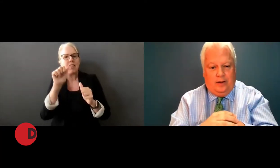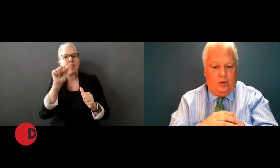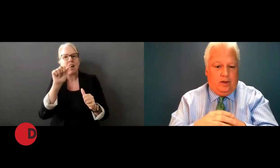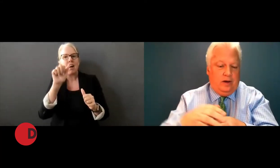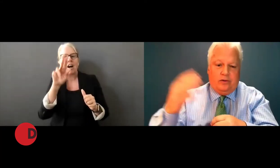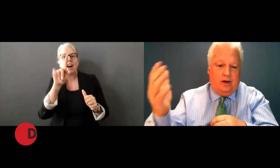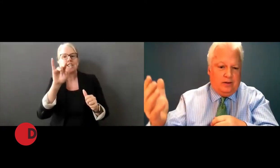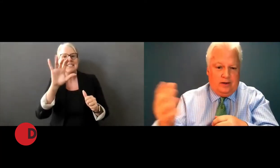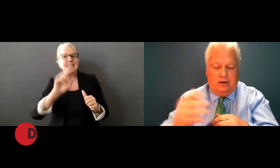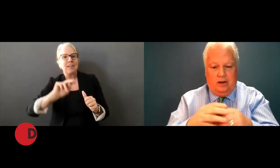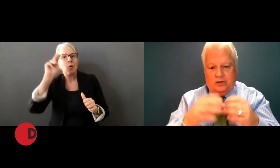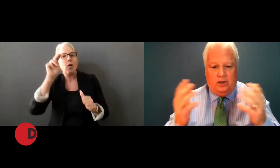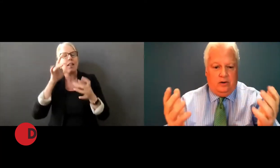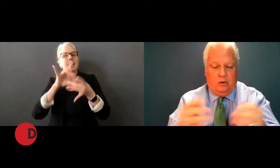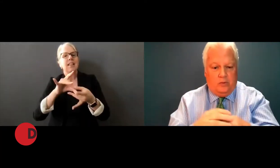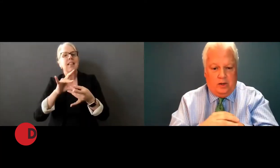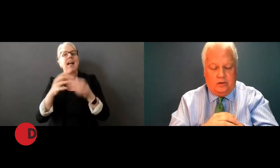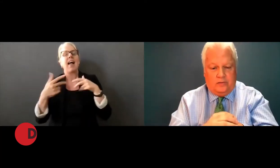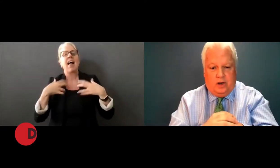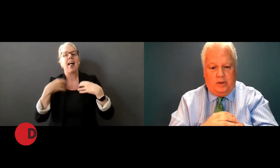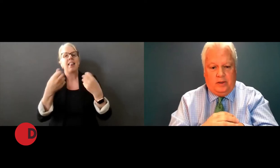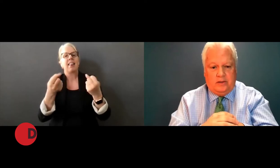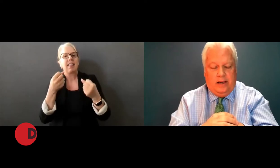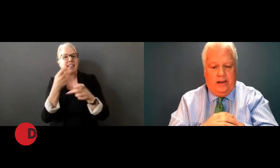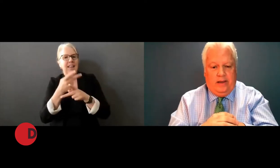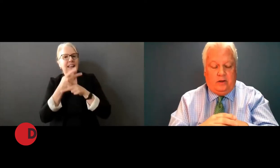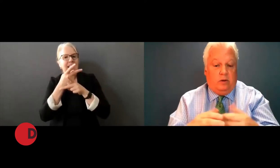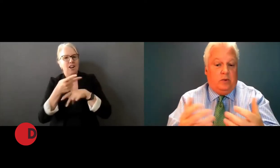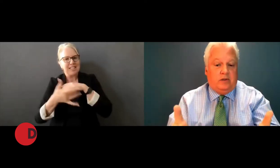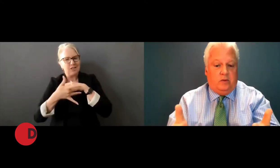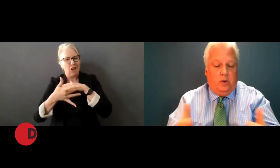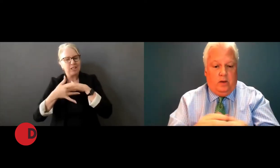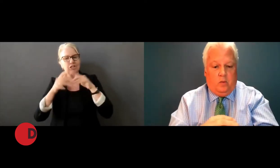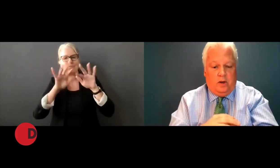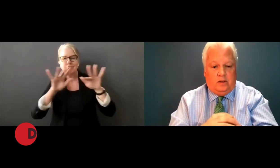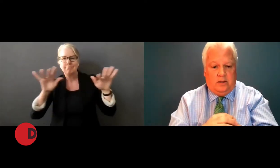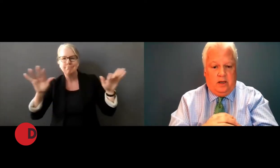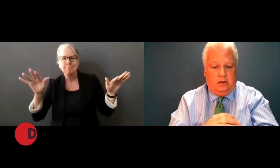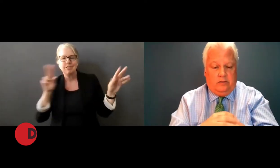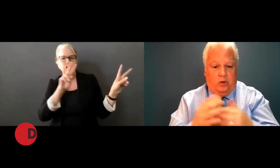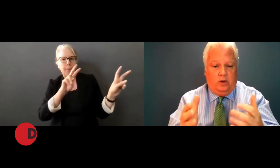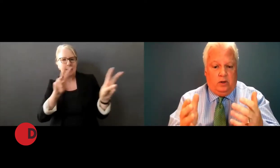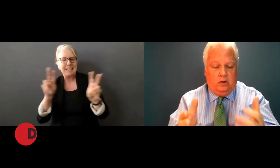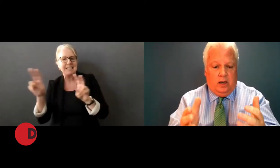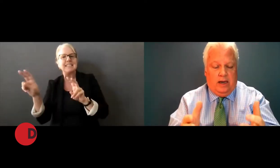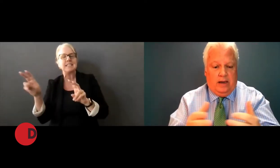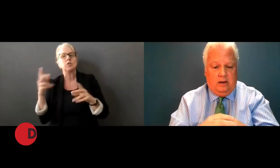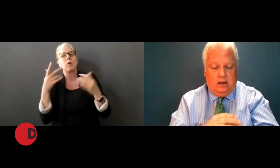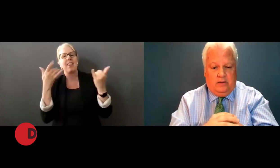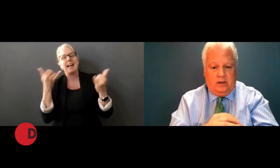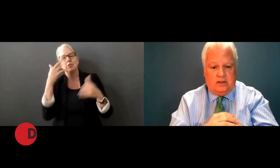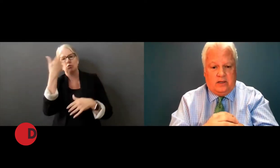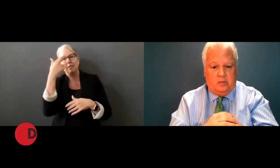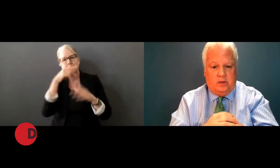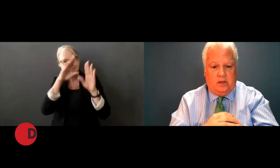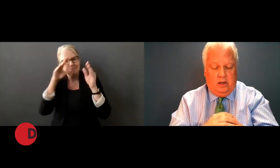a report in the Arctic North related to healthcare technology and such subjects.